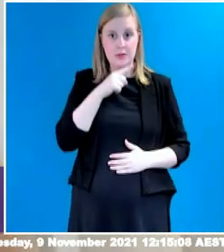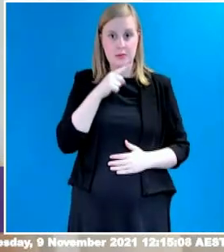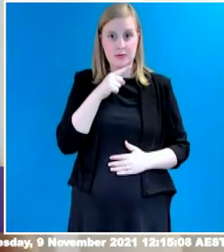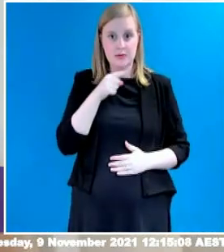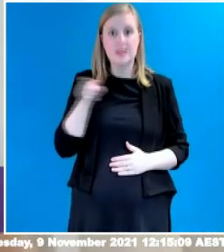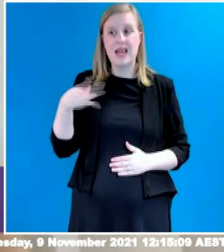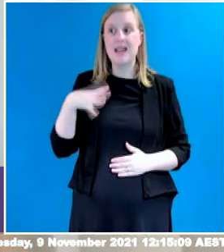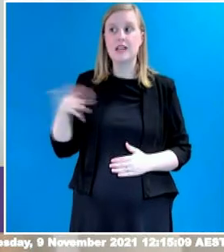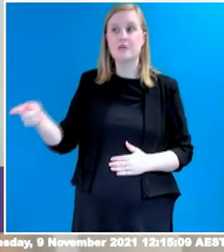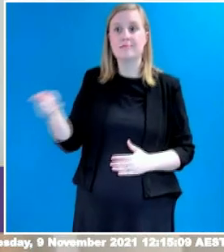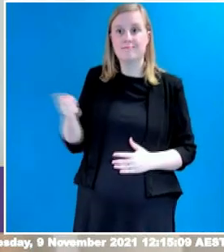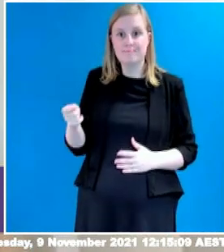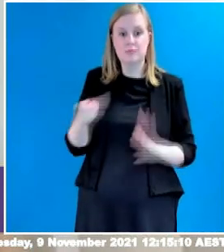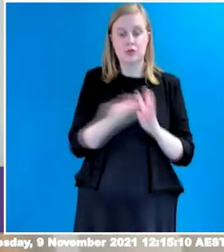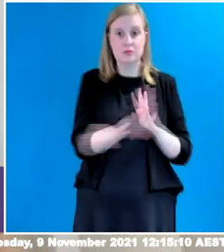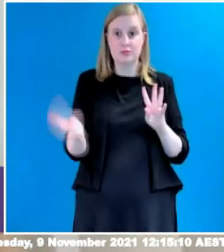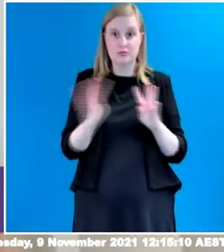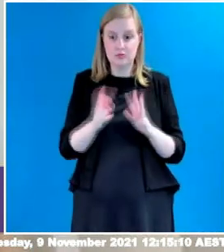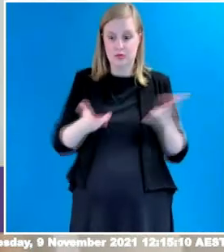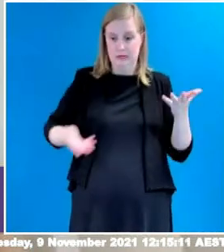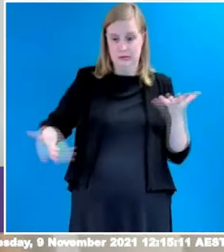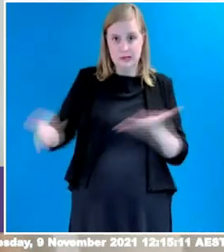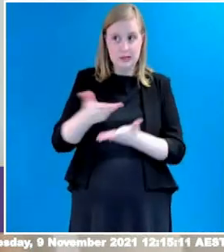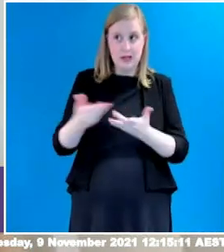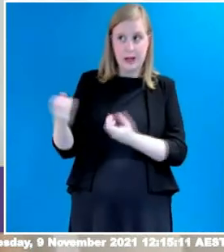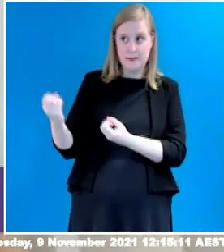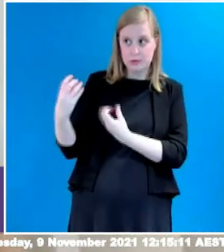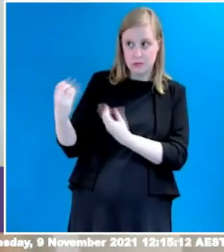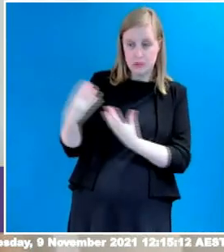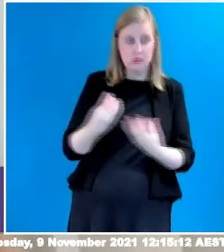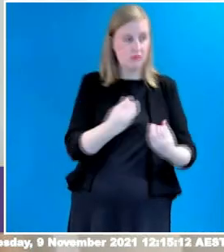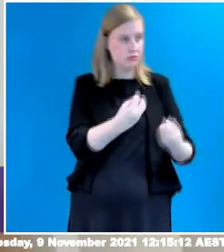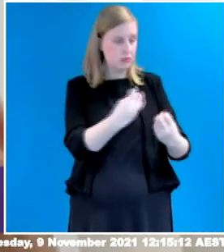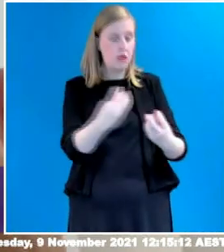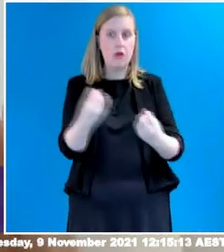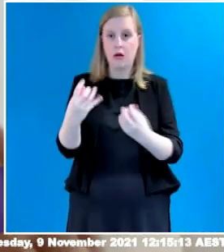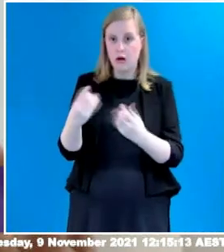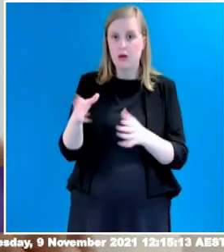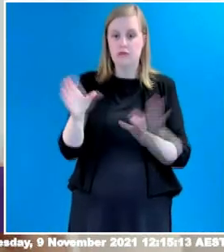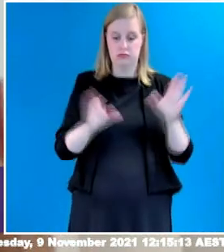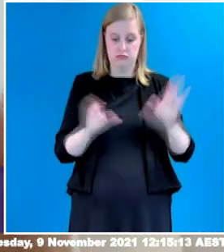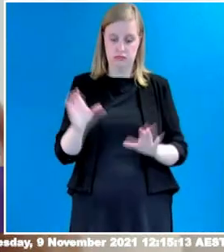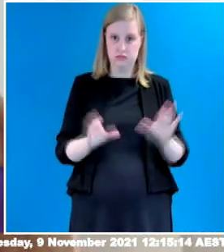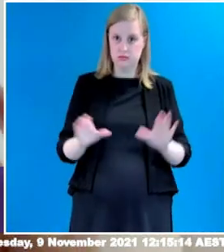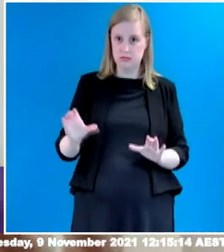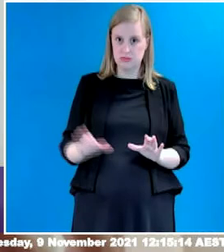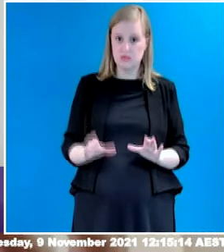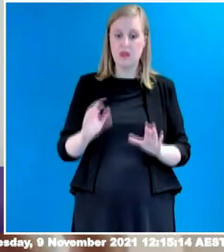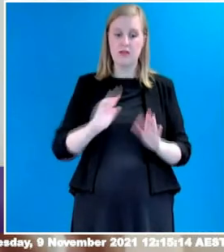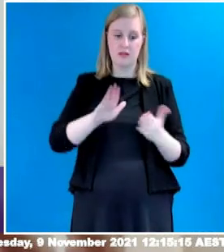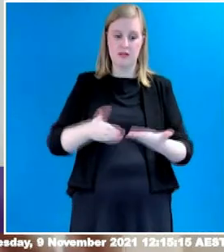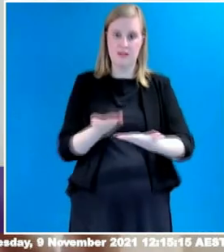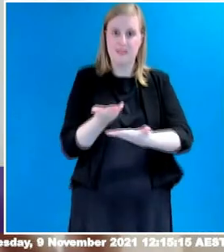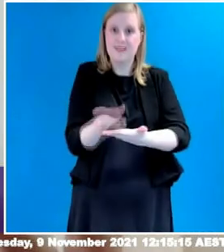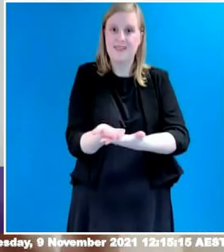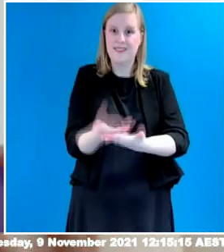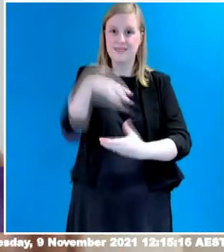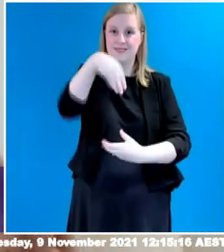All the disability leaders I know have examples where being in the room has made a difference.